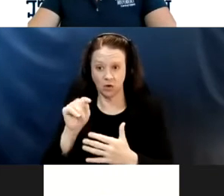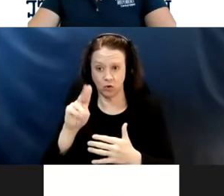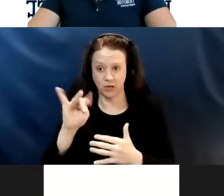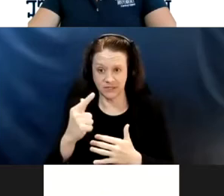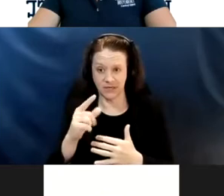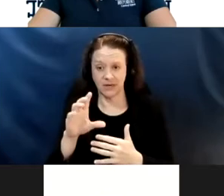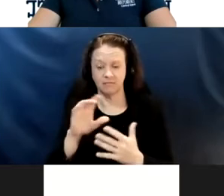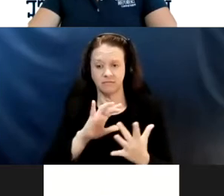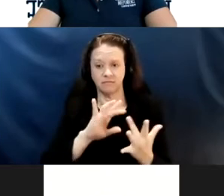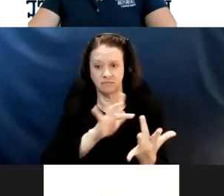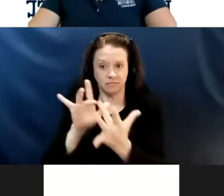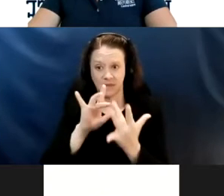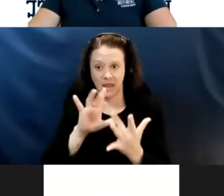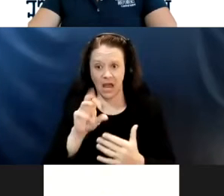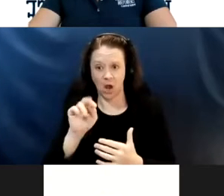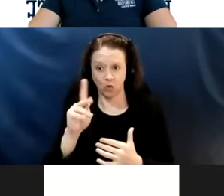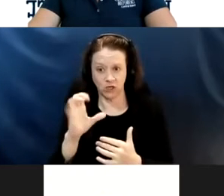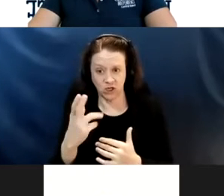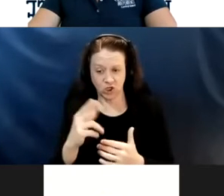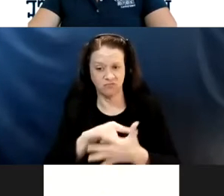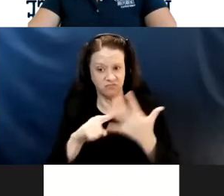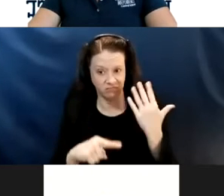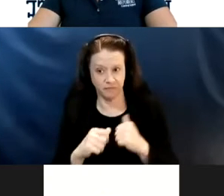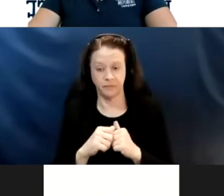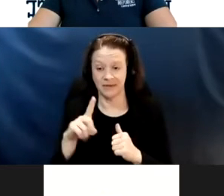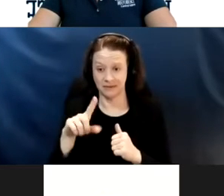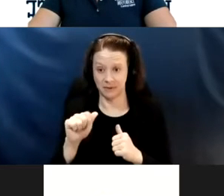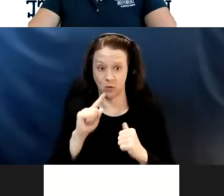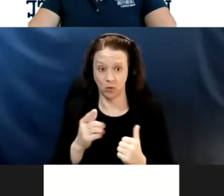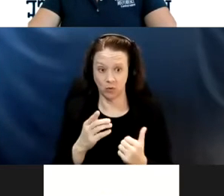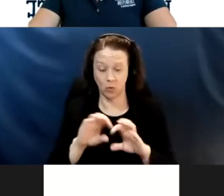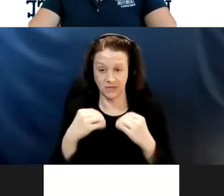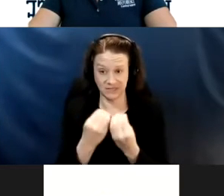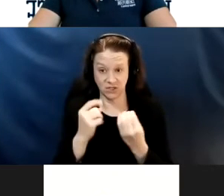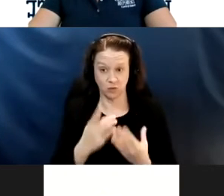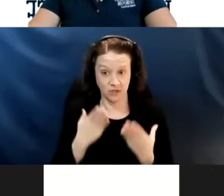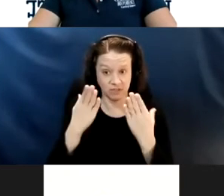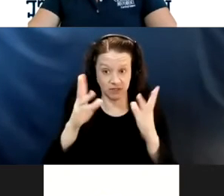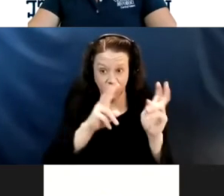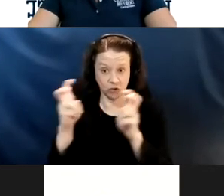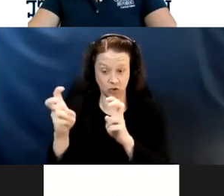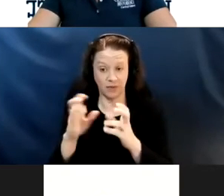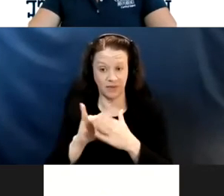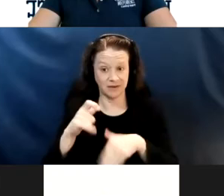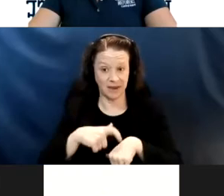And disability organizations raised the issue at the time that disability was not being addressed